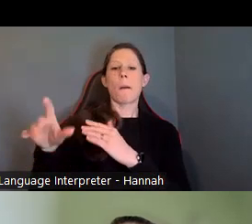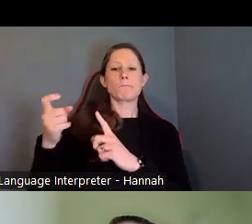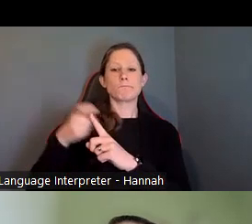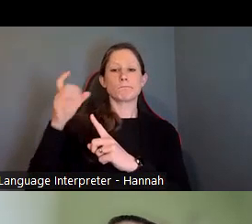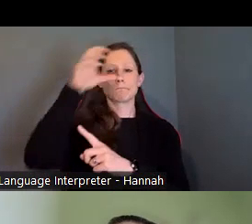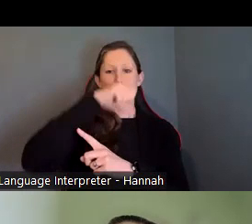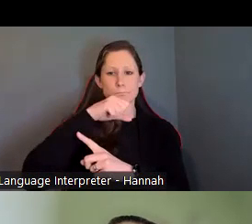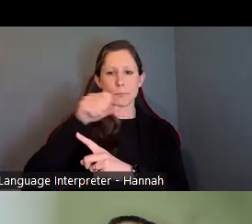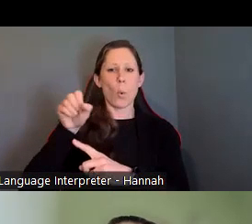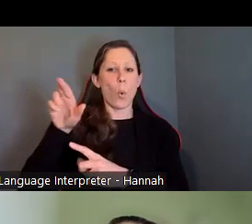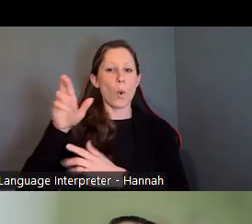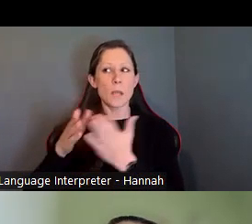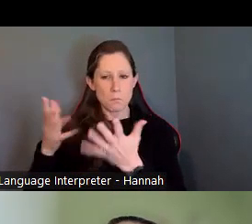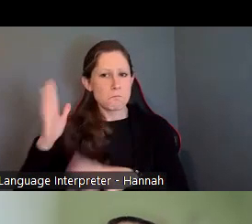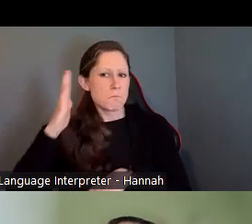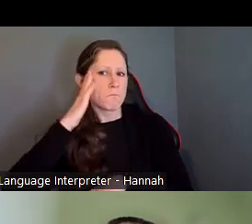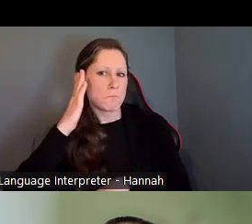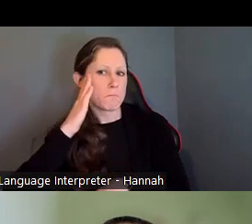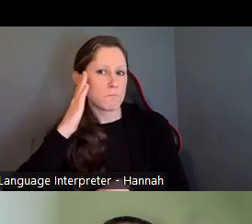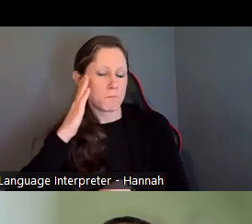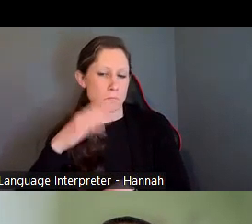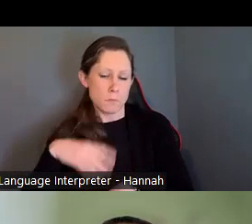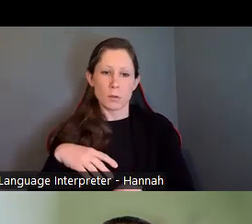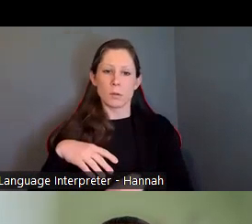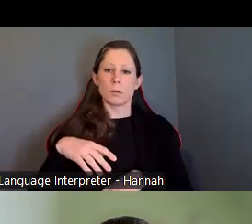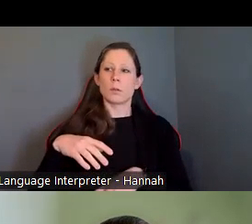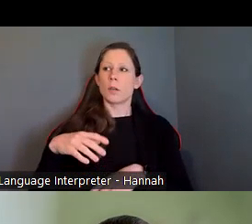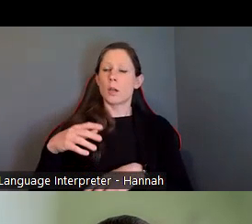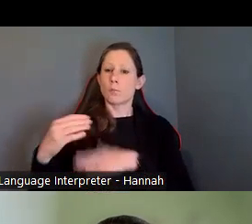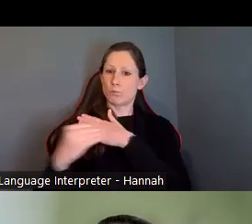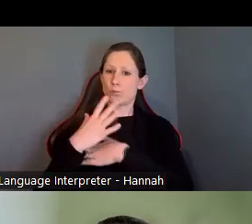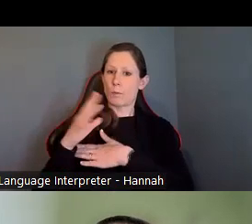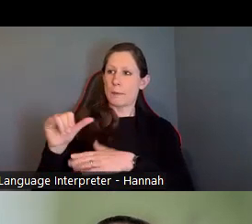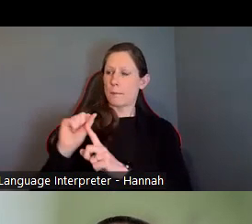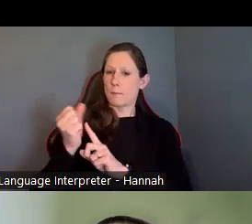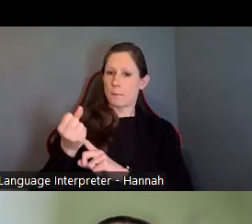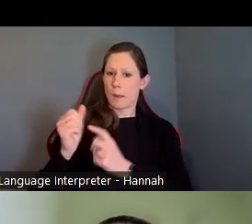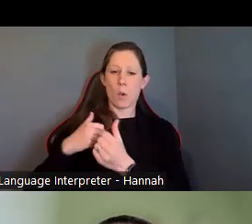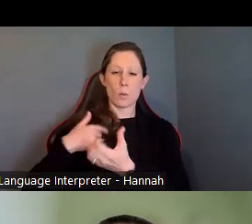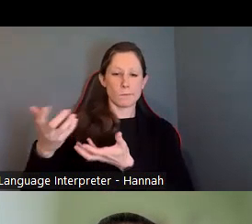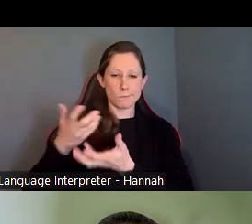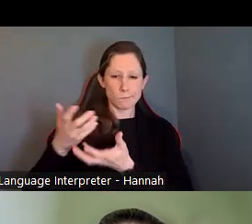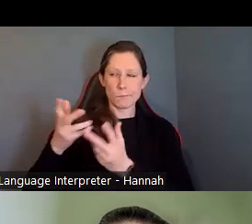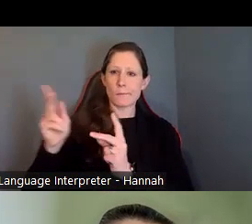that influences how we interact with that situation and the people involved in that activity.